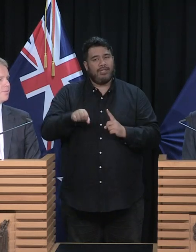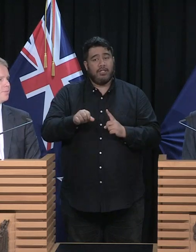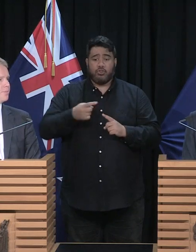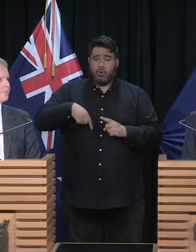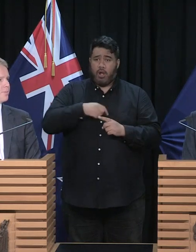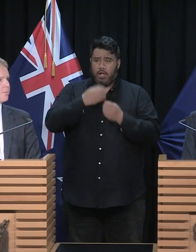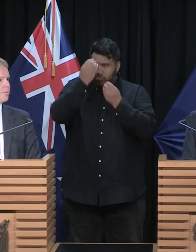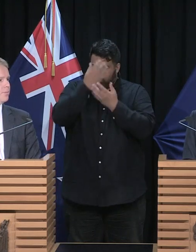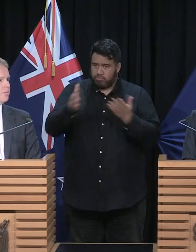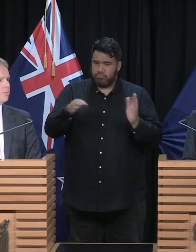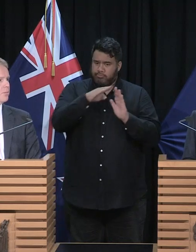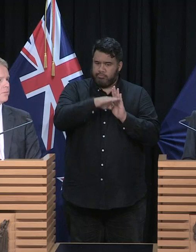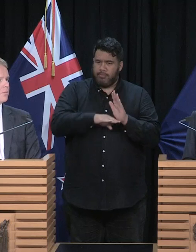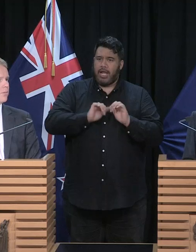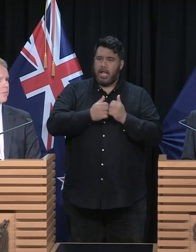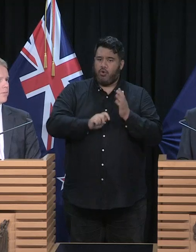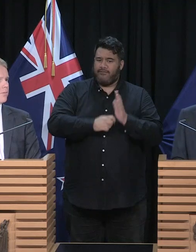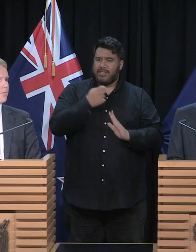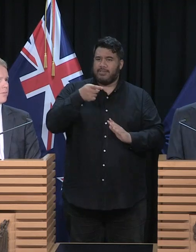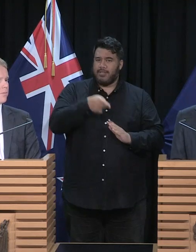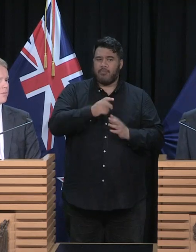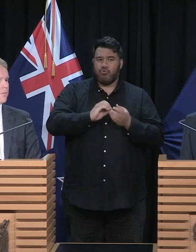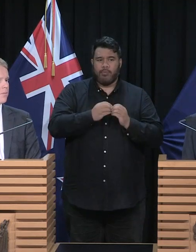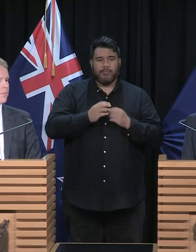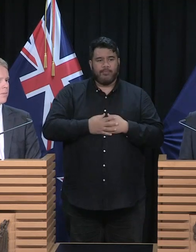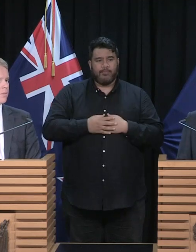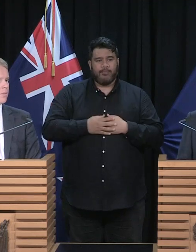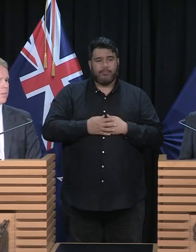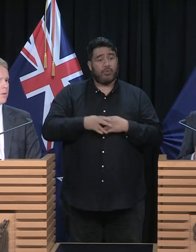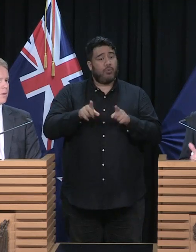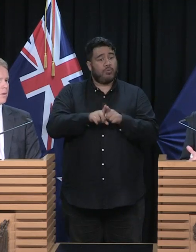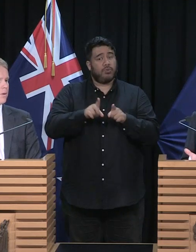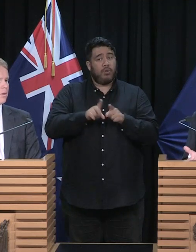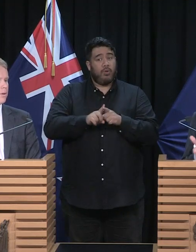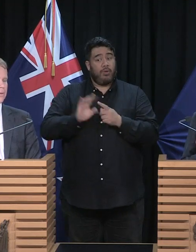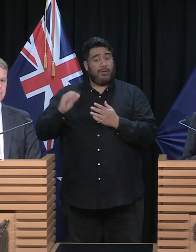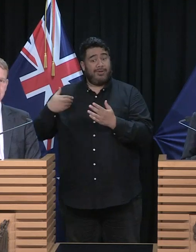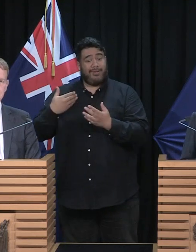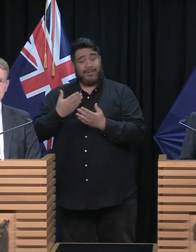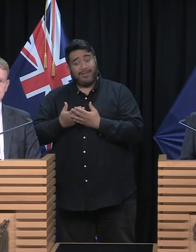it. I've outlined the steps